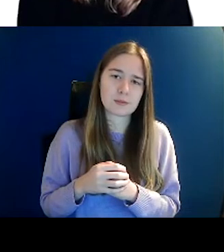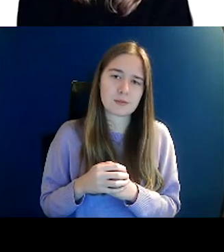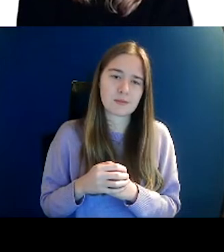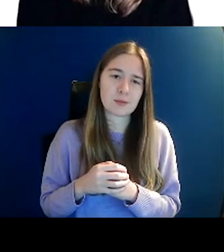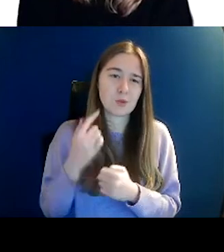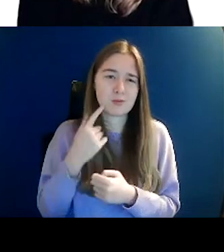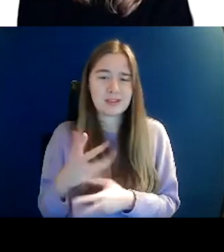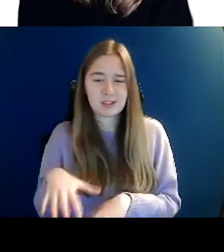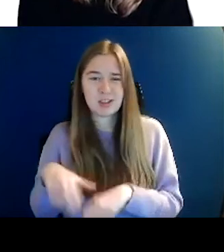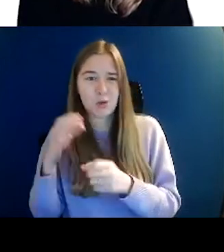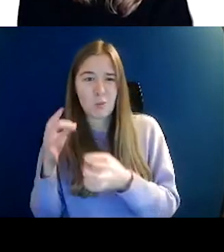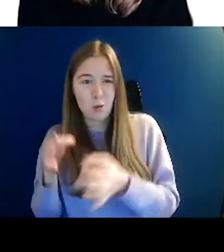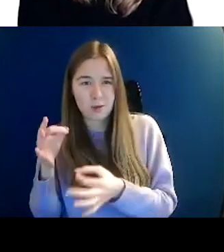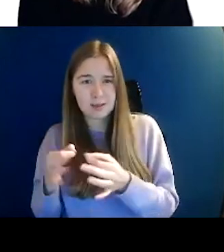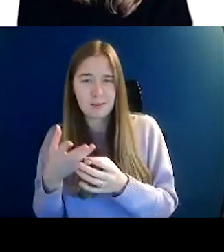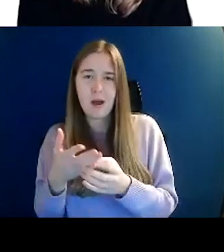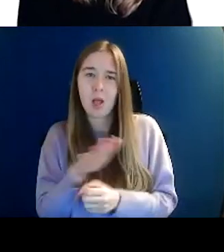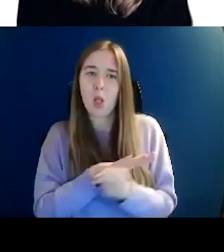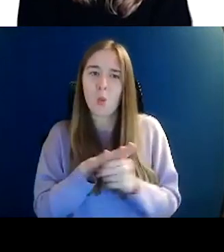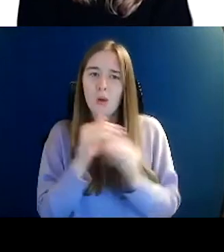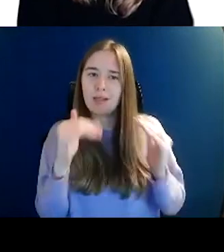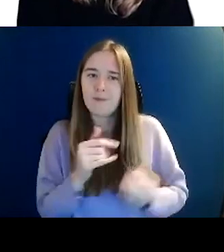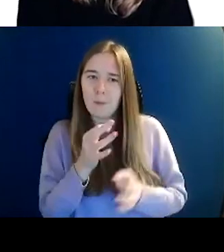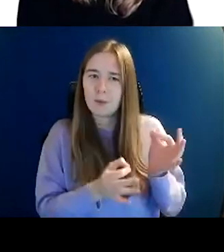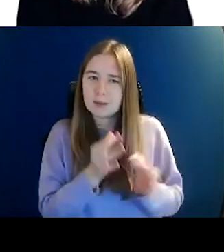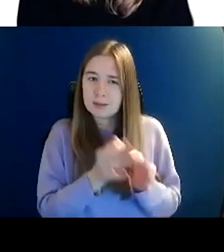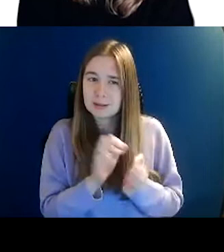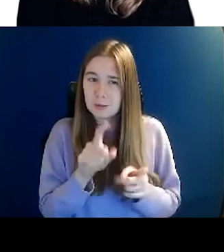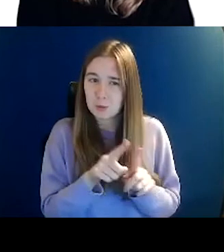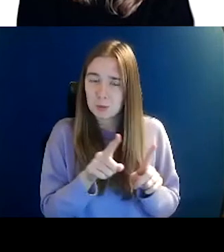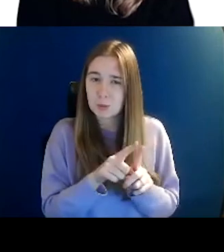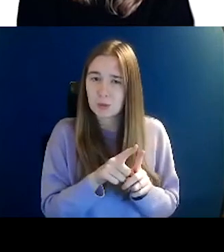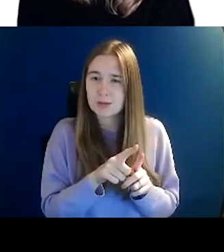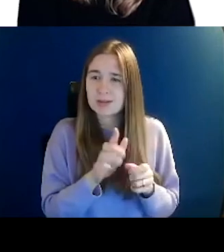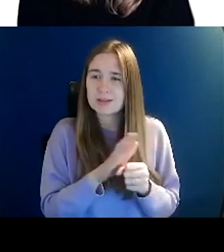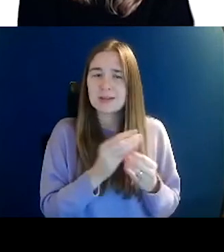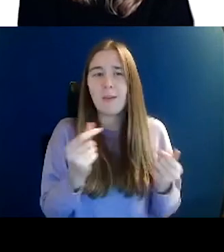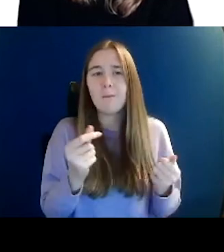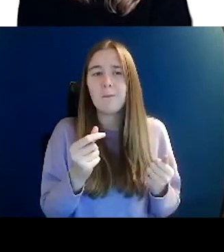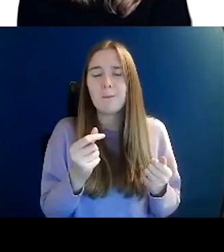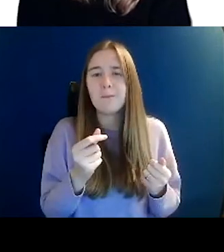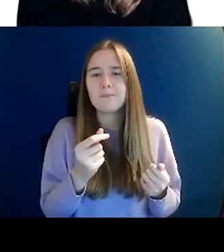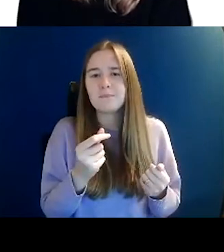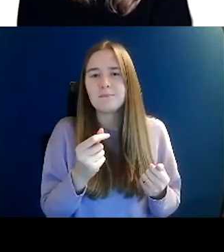but a kind of local level of politics, because in some senses, the bigger the group